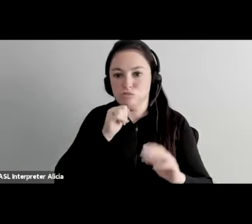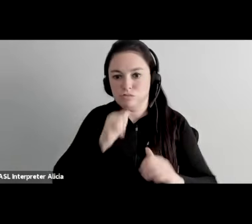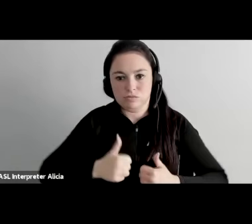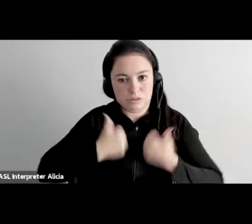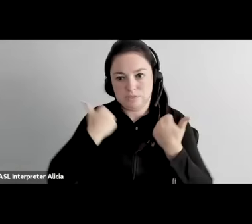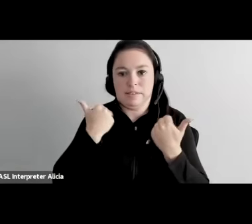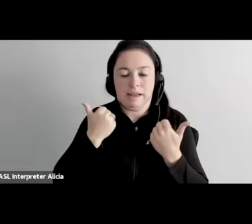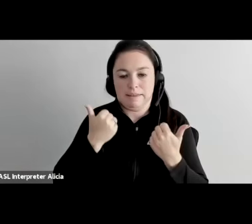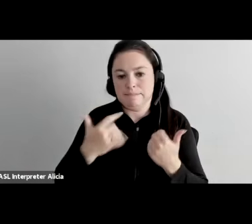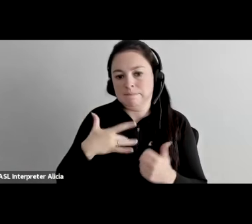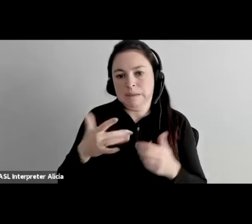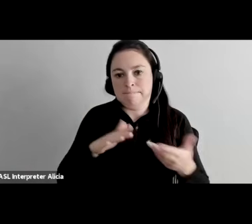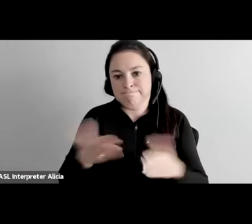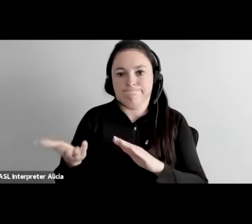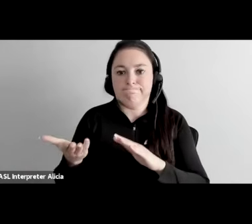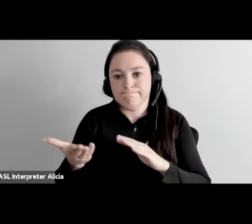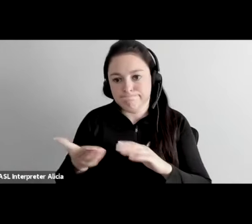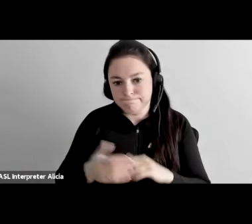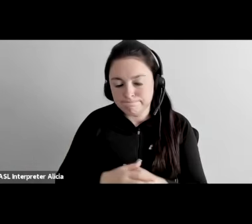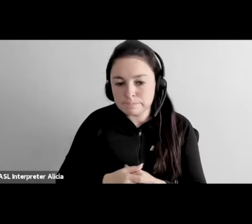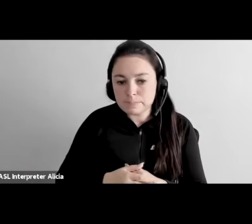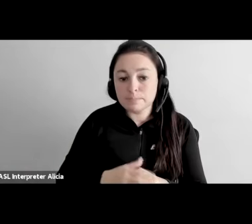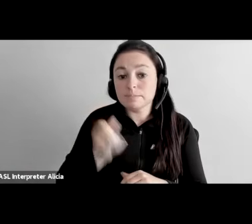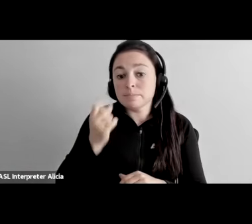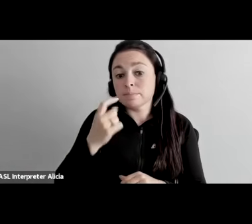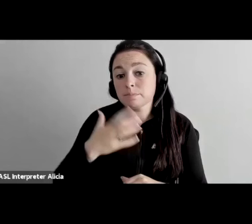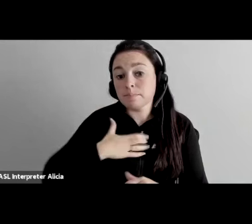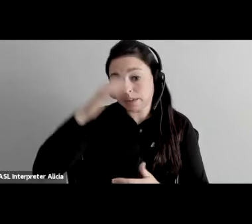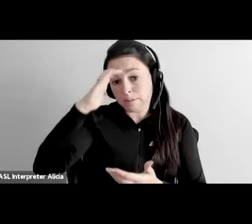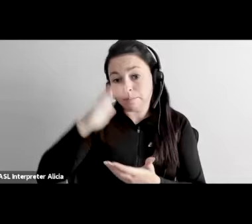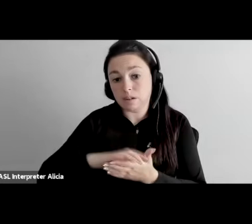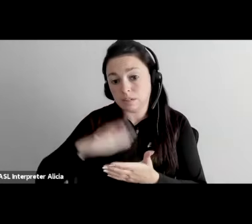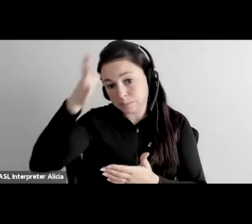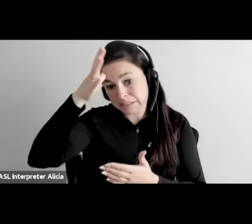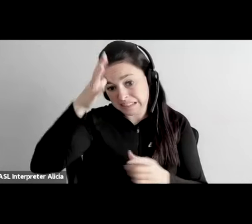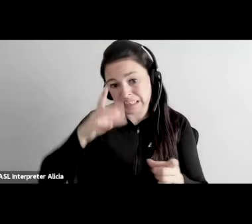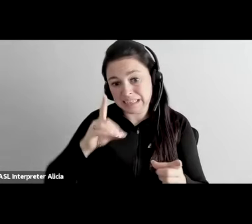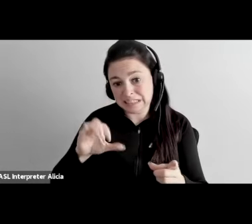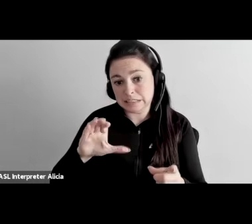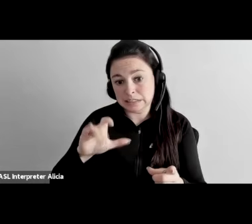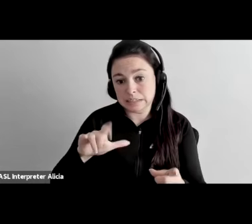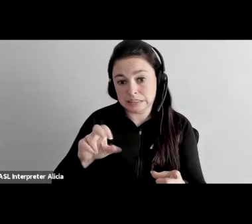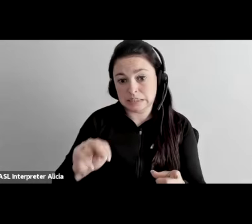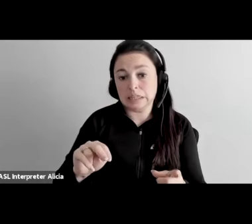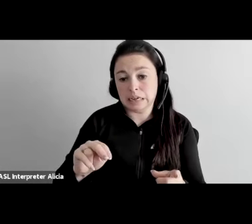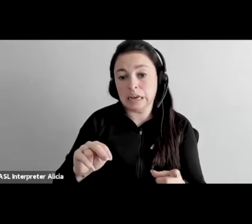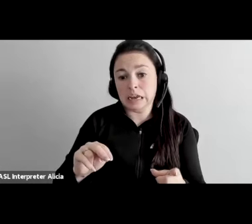My husband, Declan's dad, is a second generation person with achondroplasia, and he was only born in the late 80s.